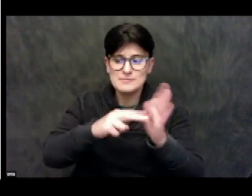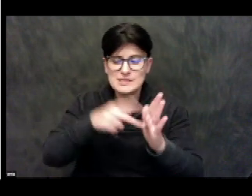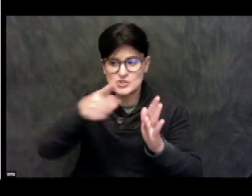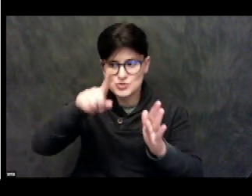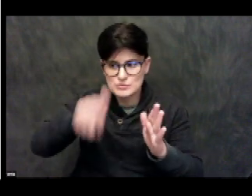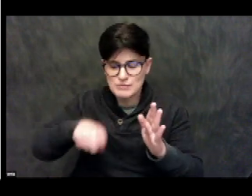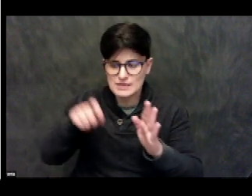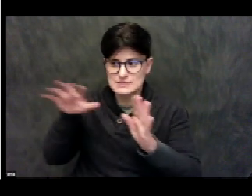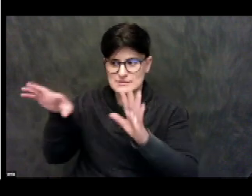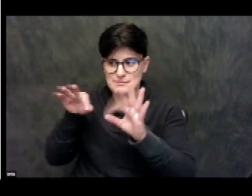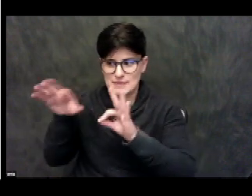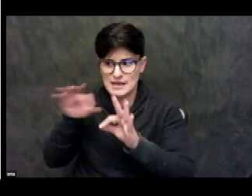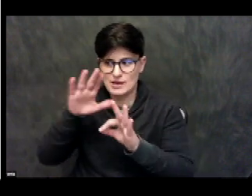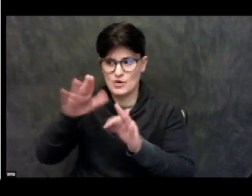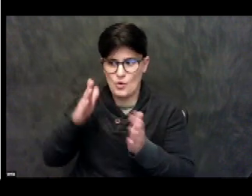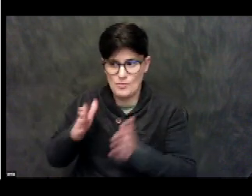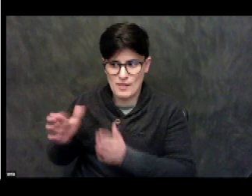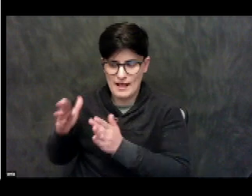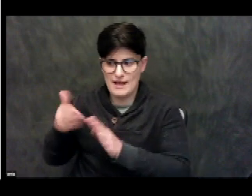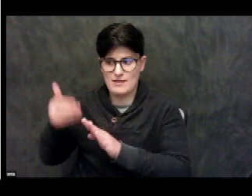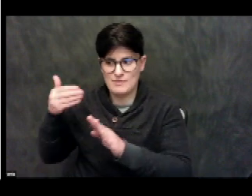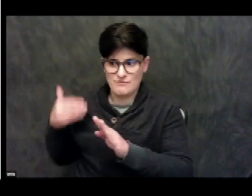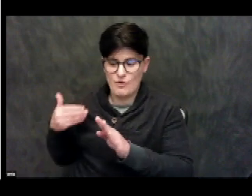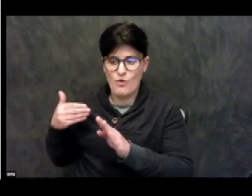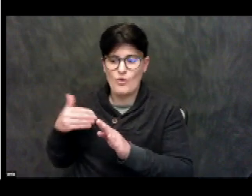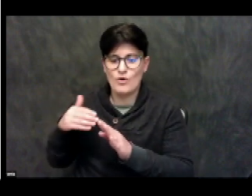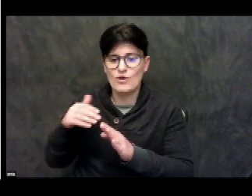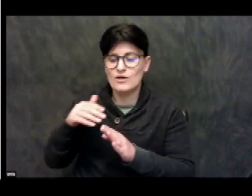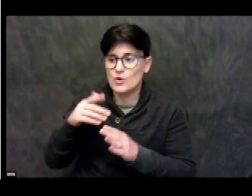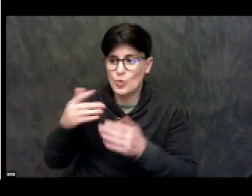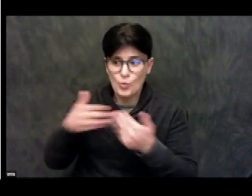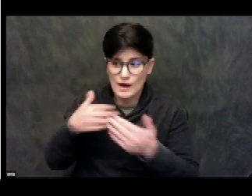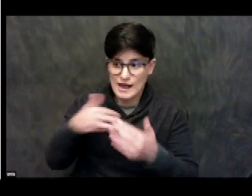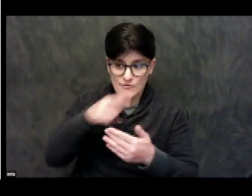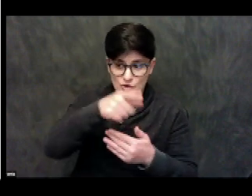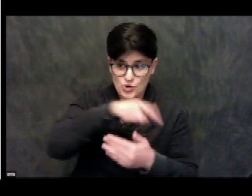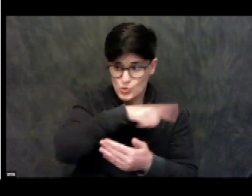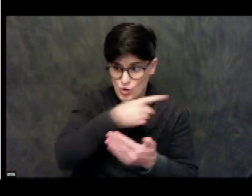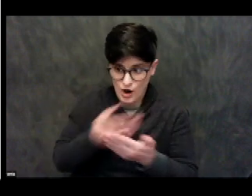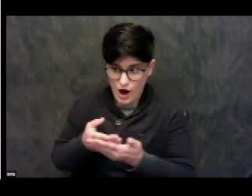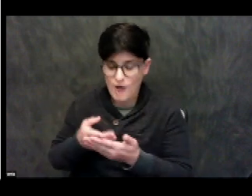be if and when you come at whatever time you come, that that's in the chart as well,